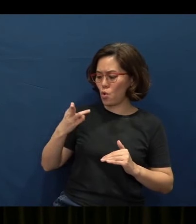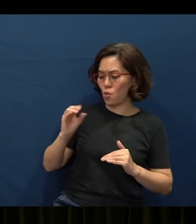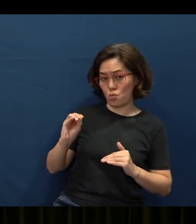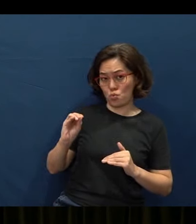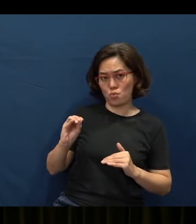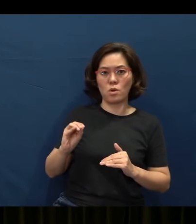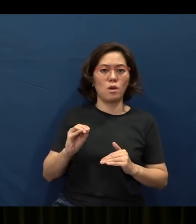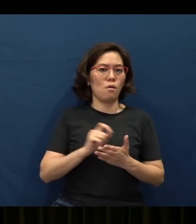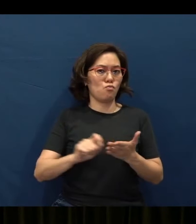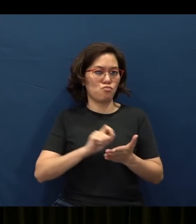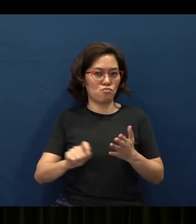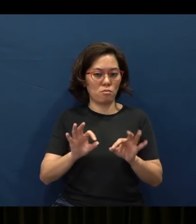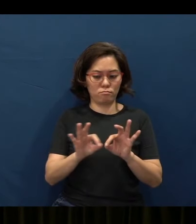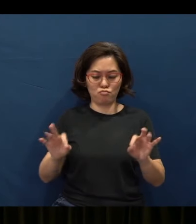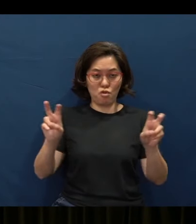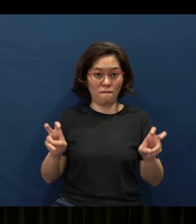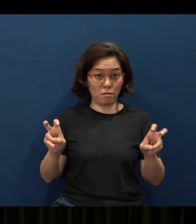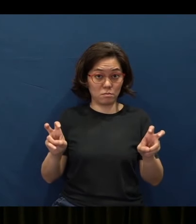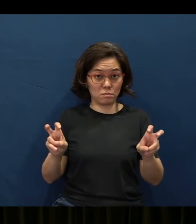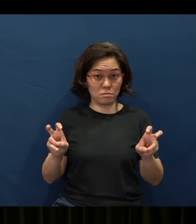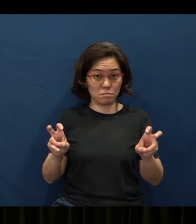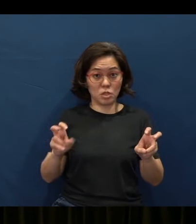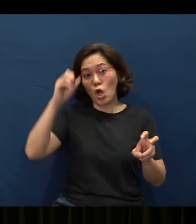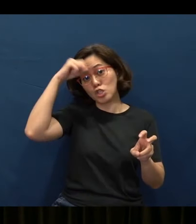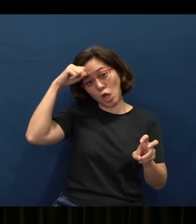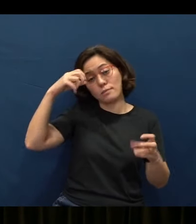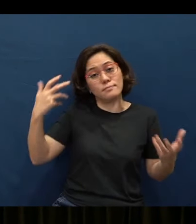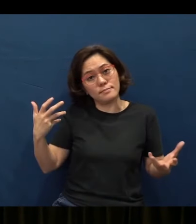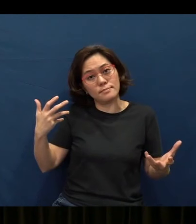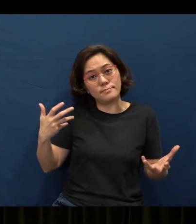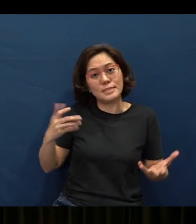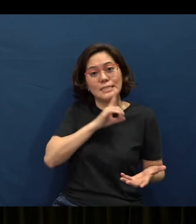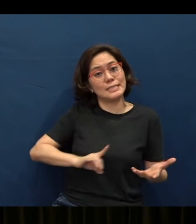“The proverbs of Solomon”, okay, “the son of David”.